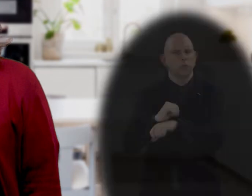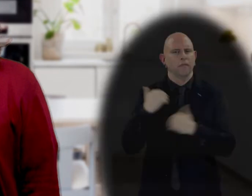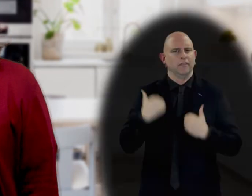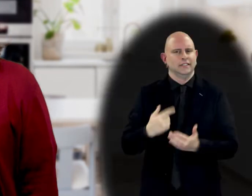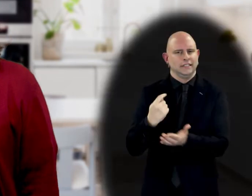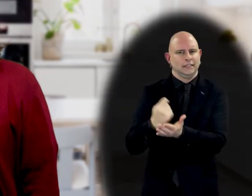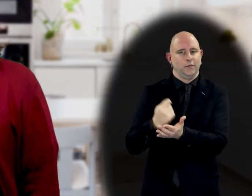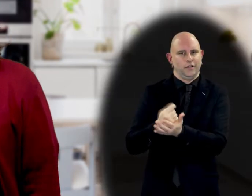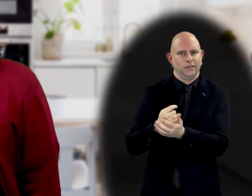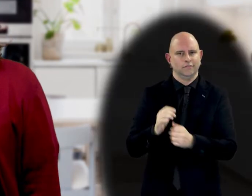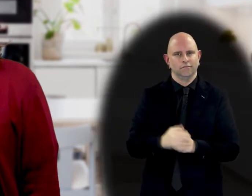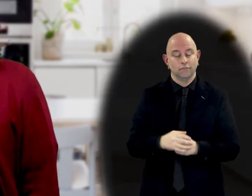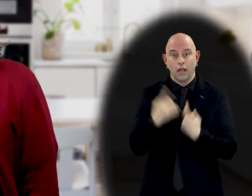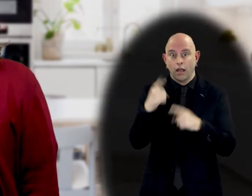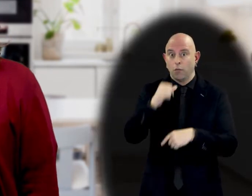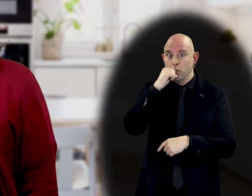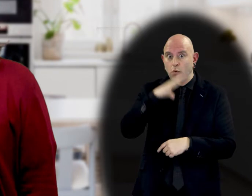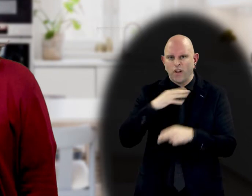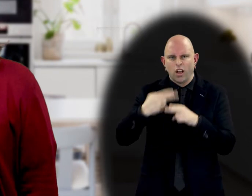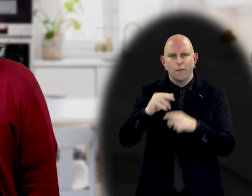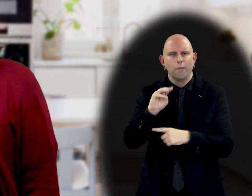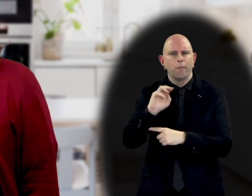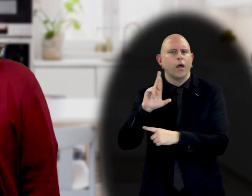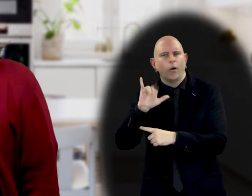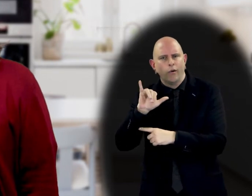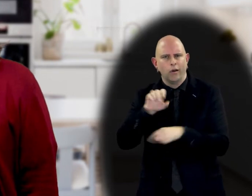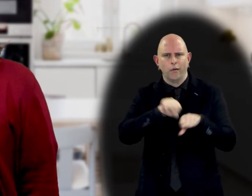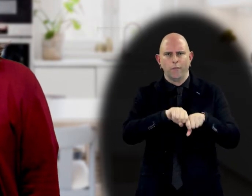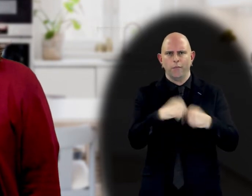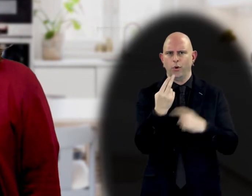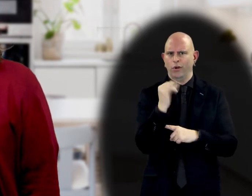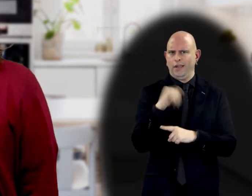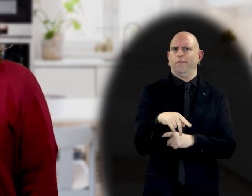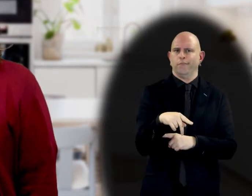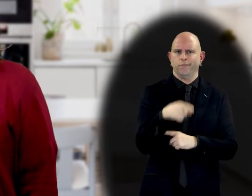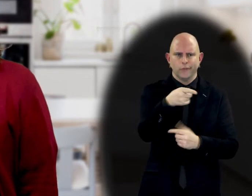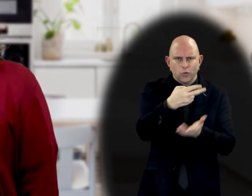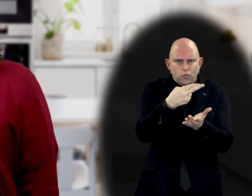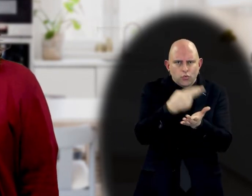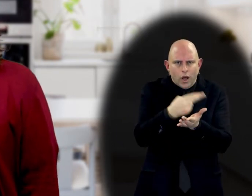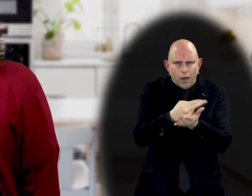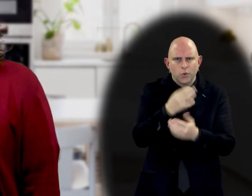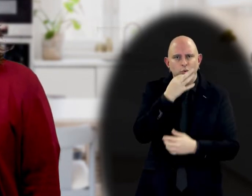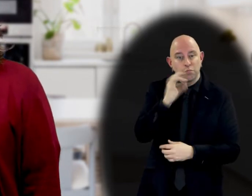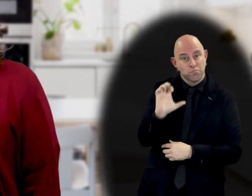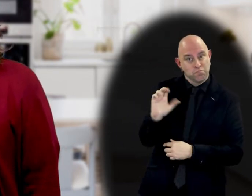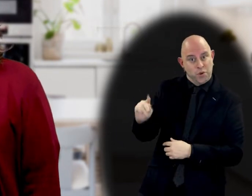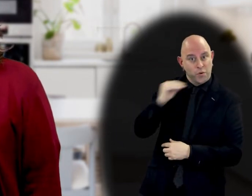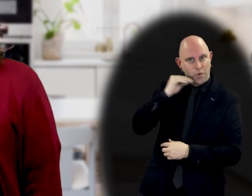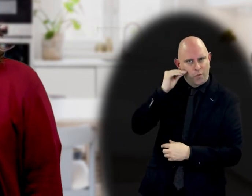I've been assigned to be Mary's physical therapist when she returns home from the rehab center after she broke her hip.